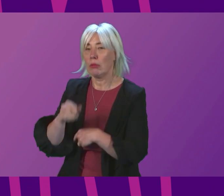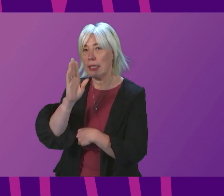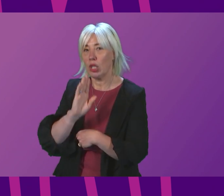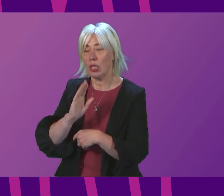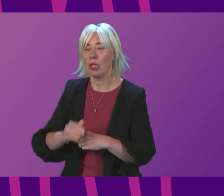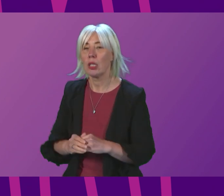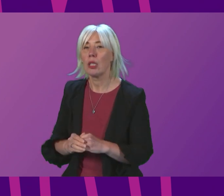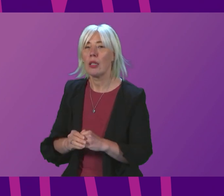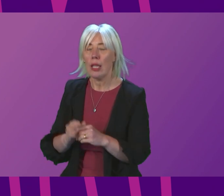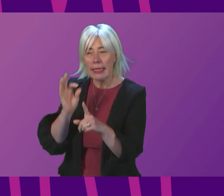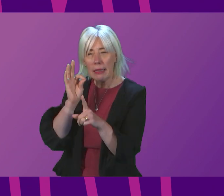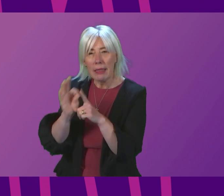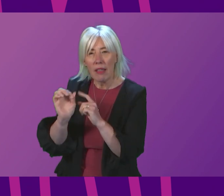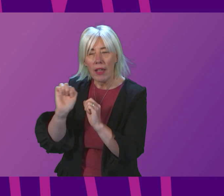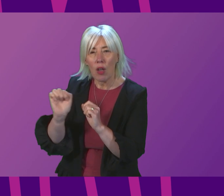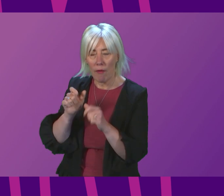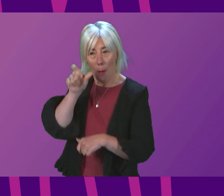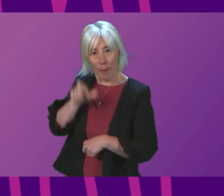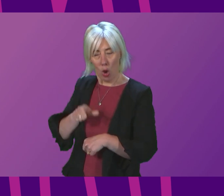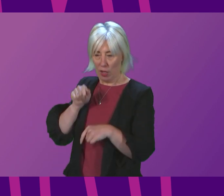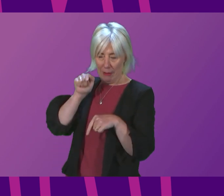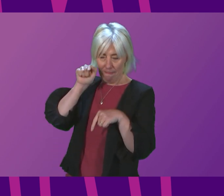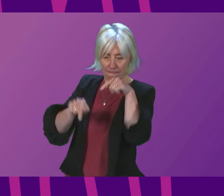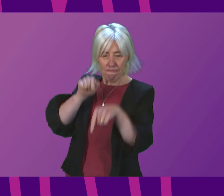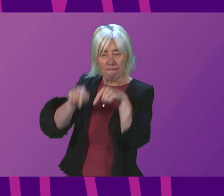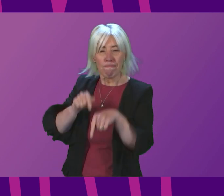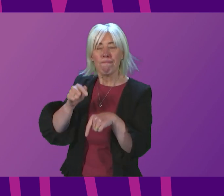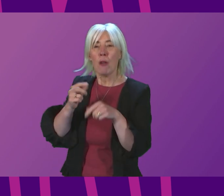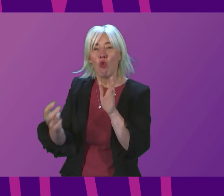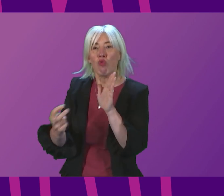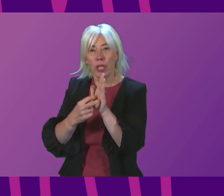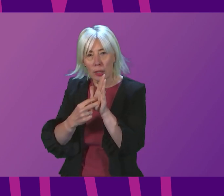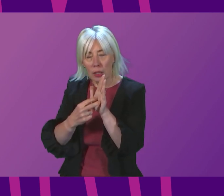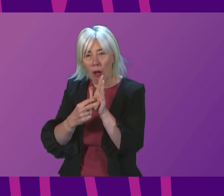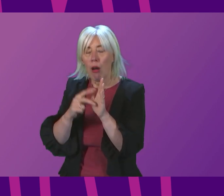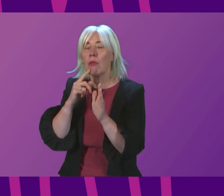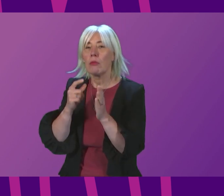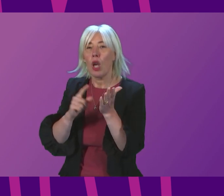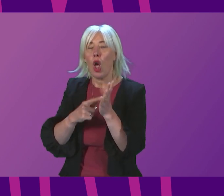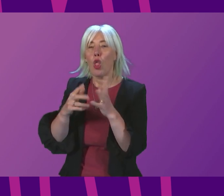On the specific issue of an offender register, we keep the law under continual review.